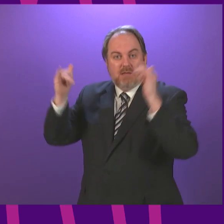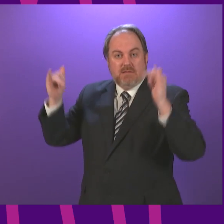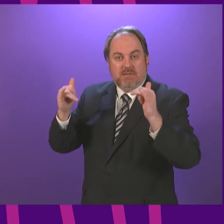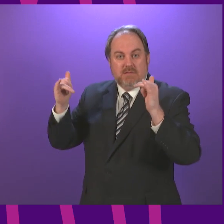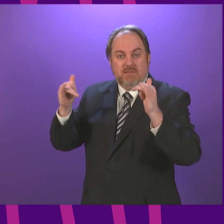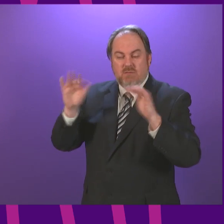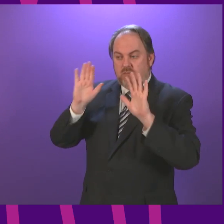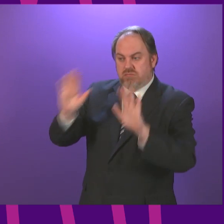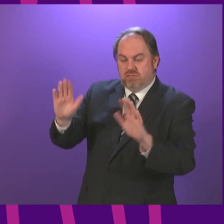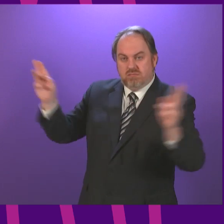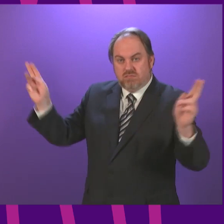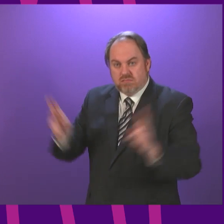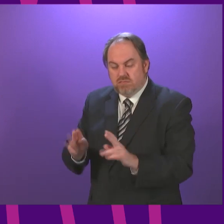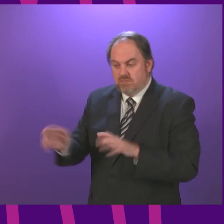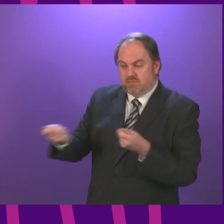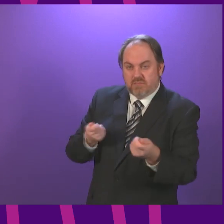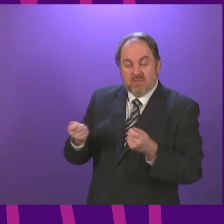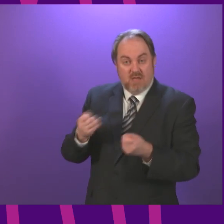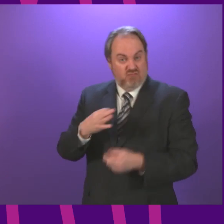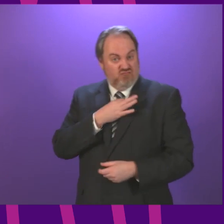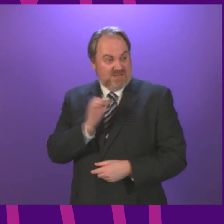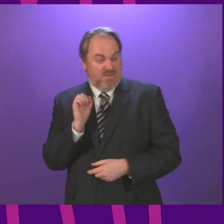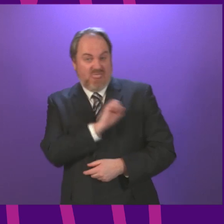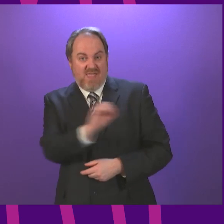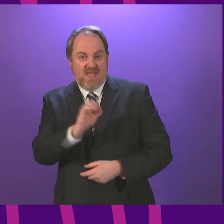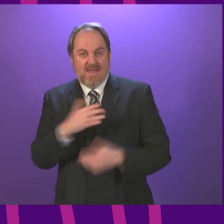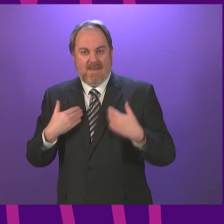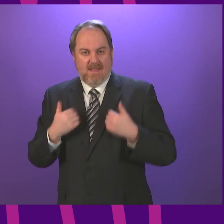to ensure that we are kept safe. The events that took place in George Square and at Ibrox